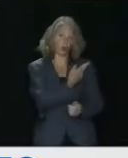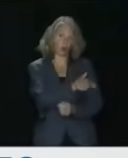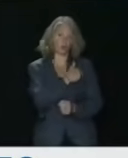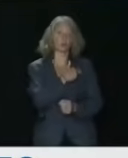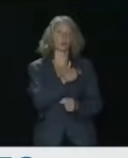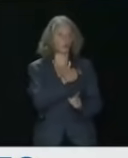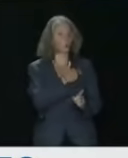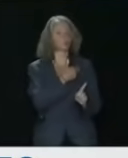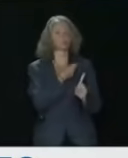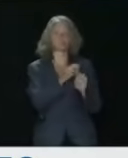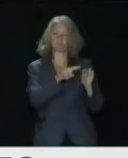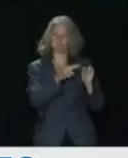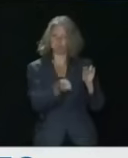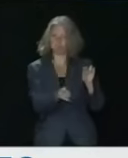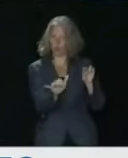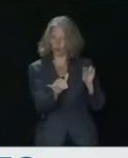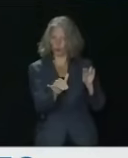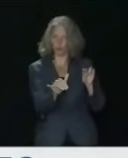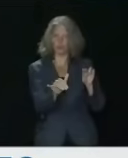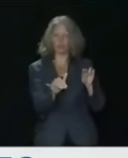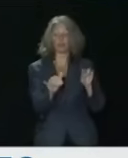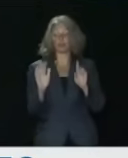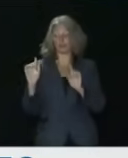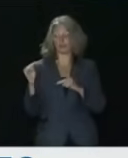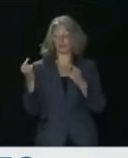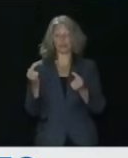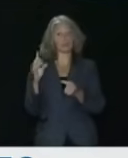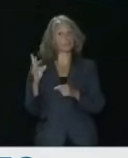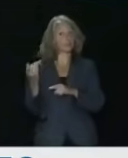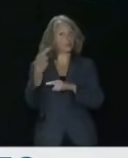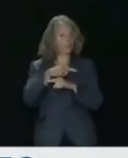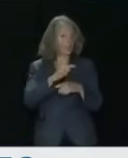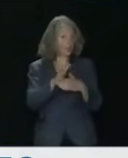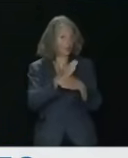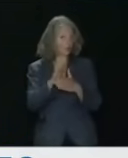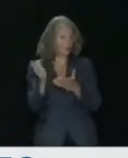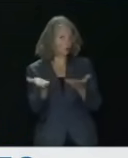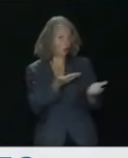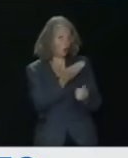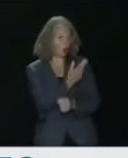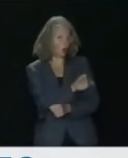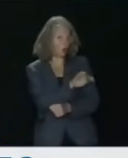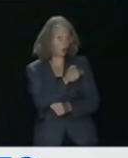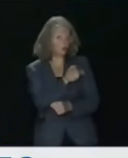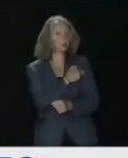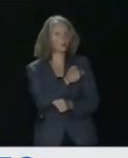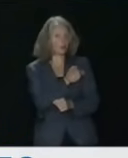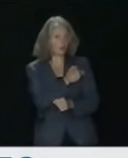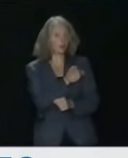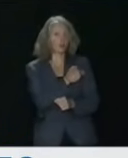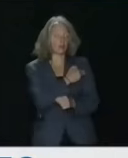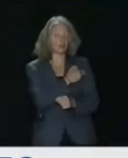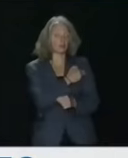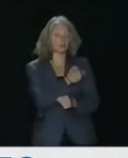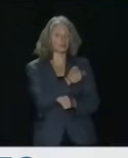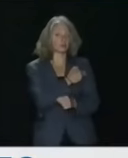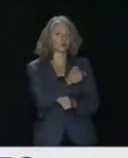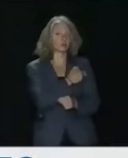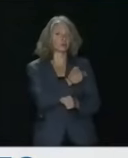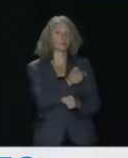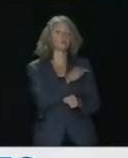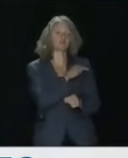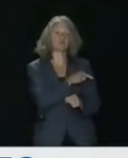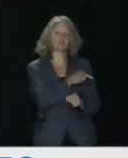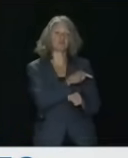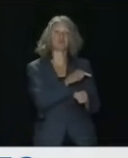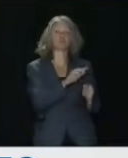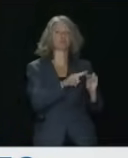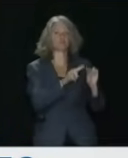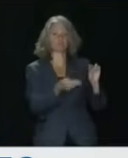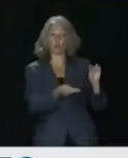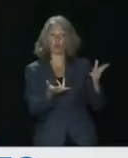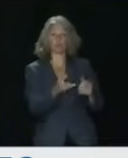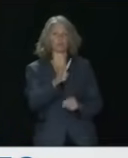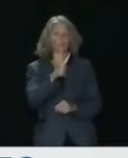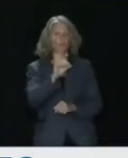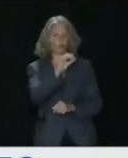THE NUMBER OF PEOPLE SUFFERING